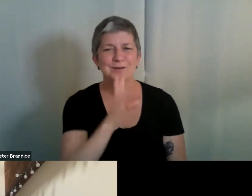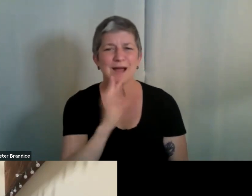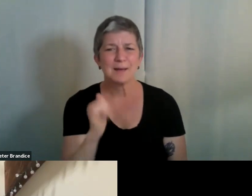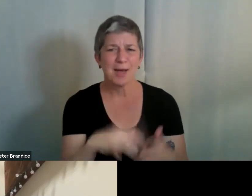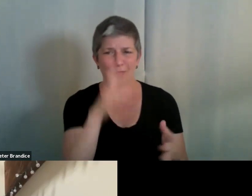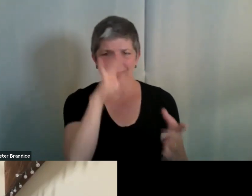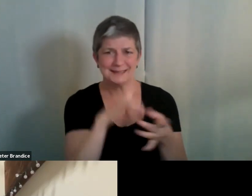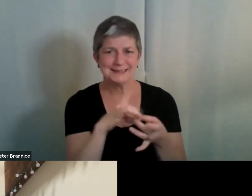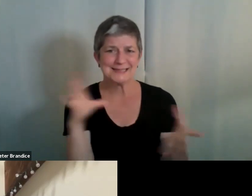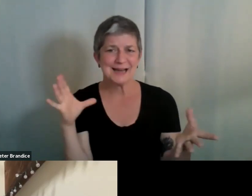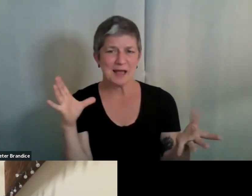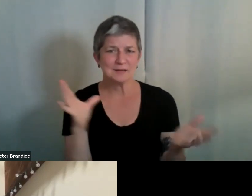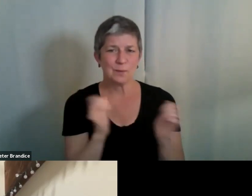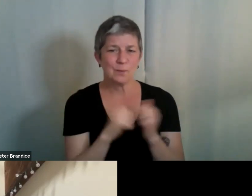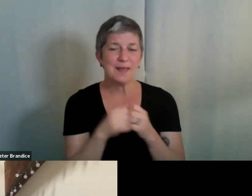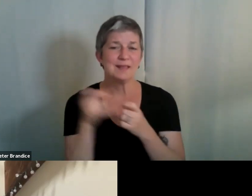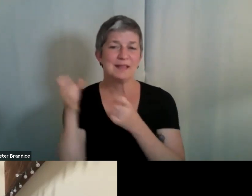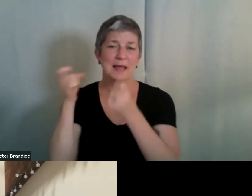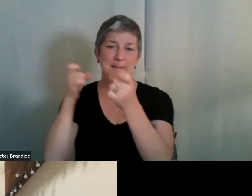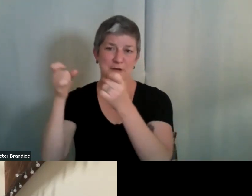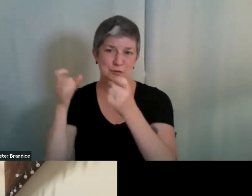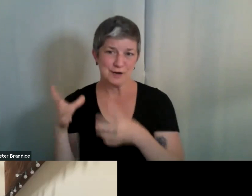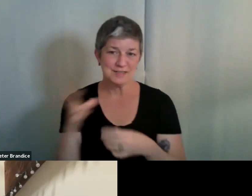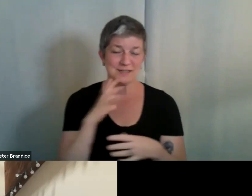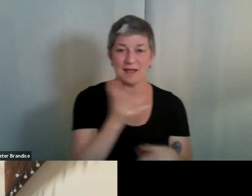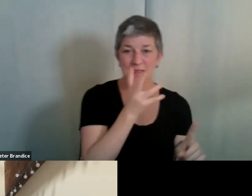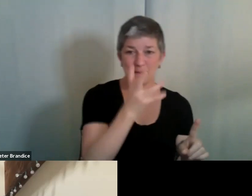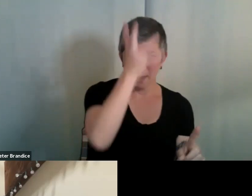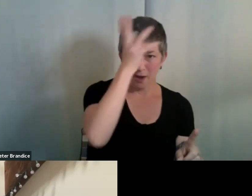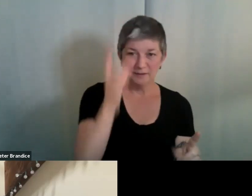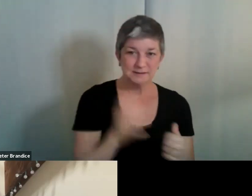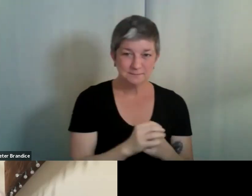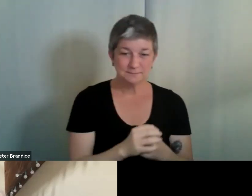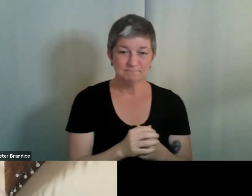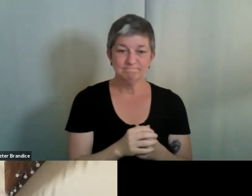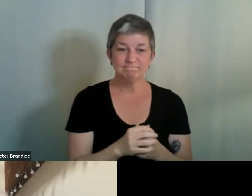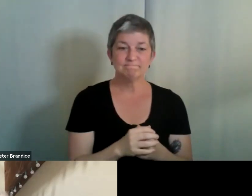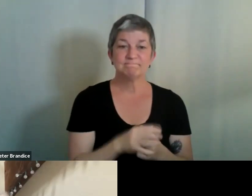the administration and the parents, in your own opinion.